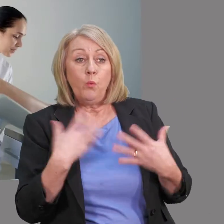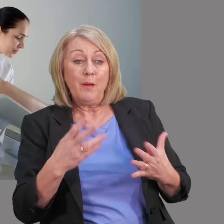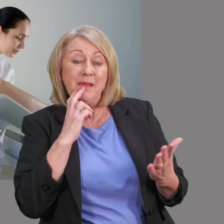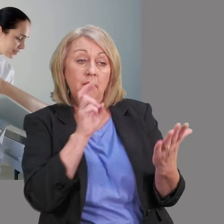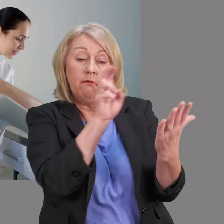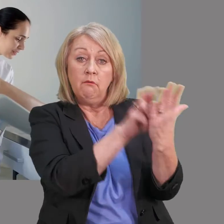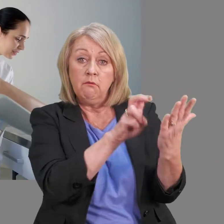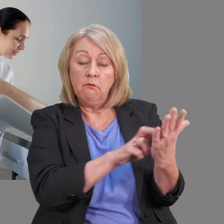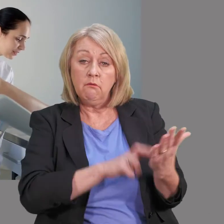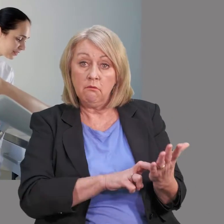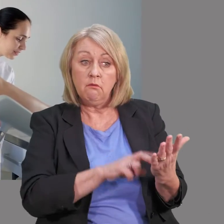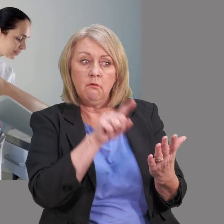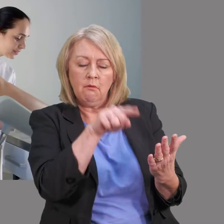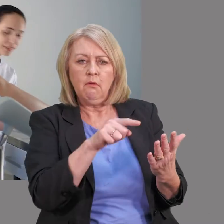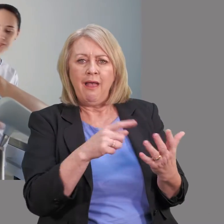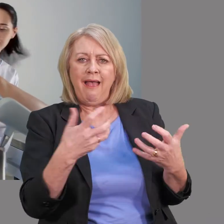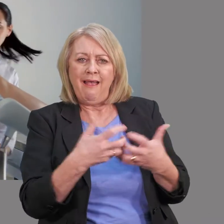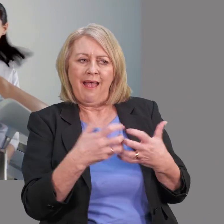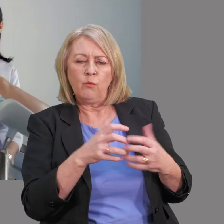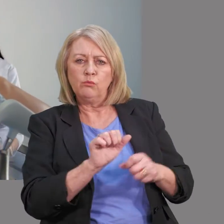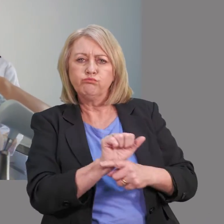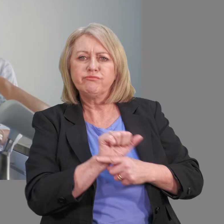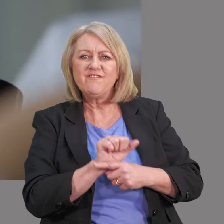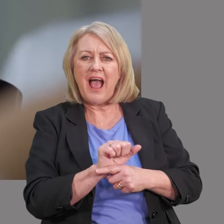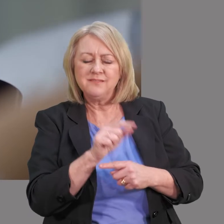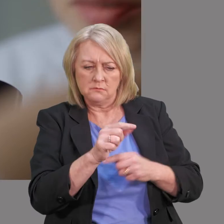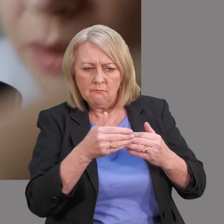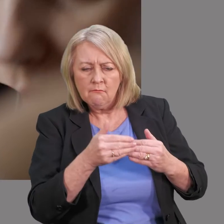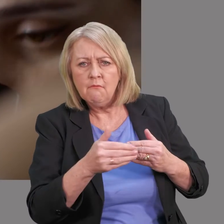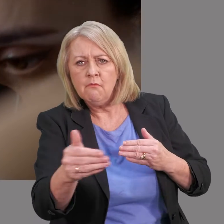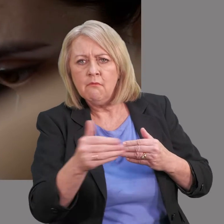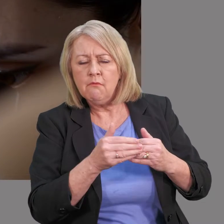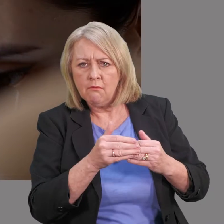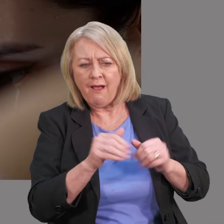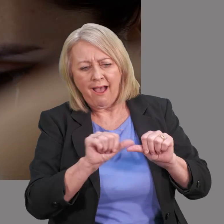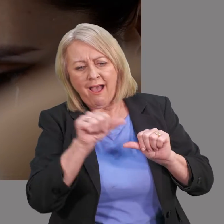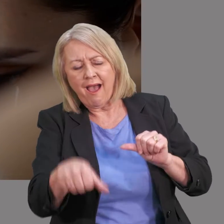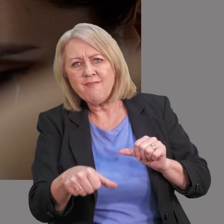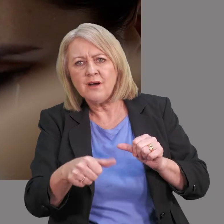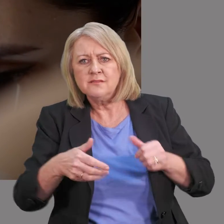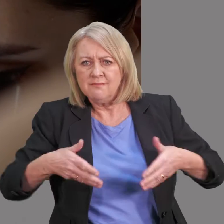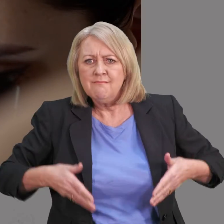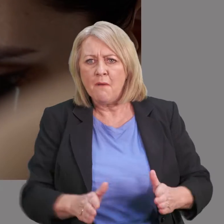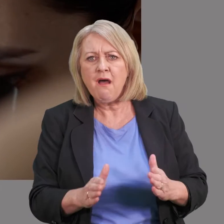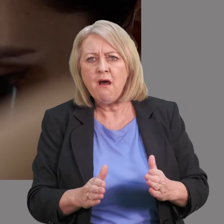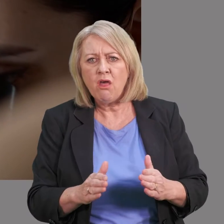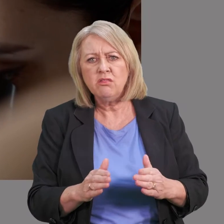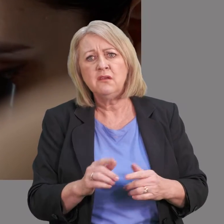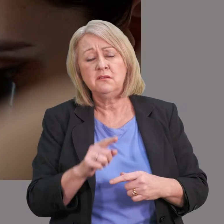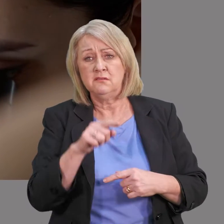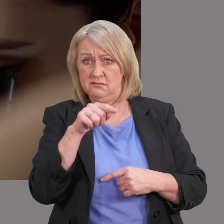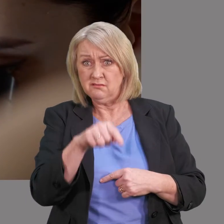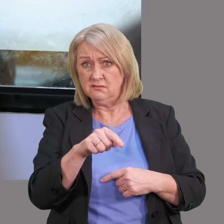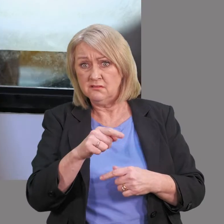We also documented the effective prevention of the long-term postpartum complications, which is